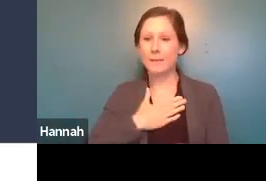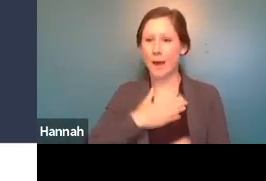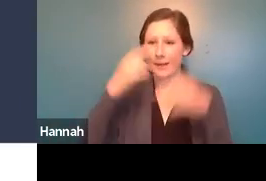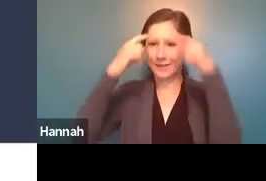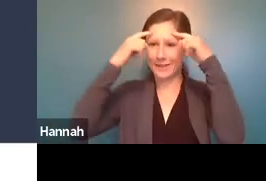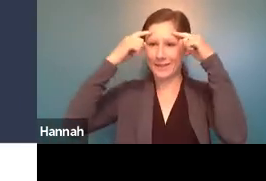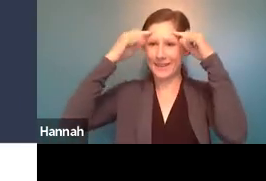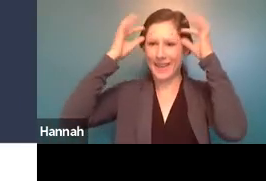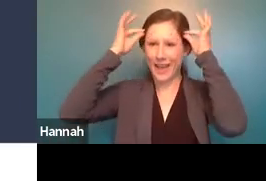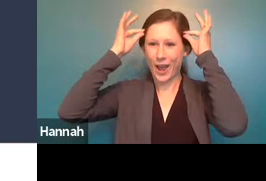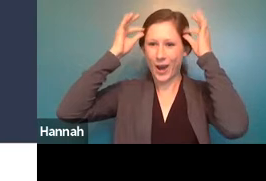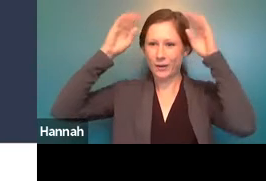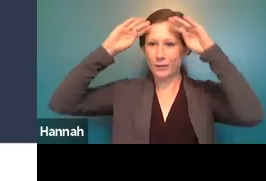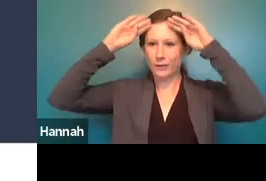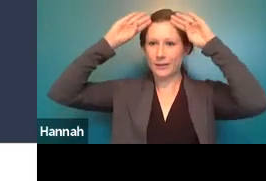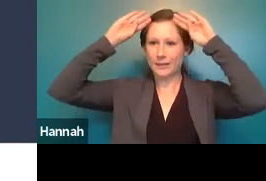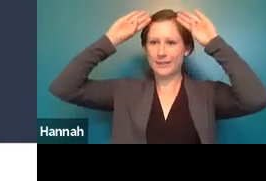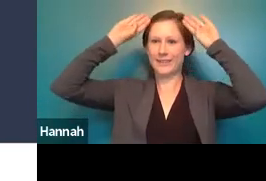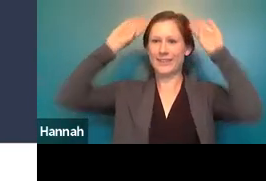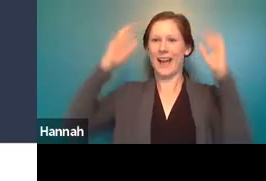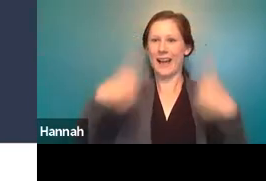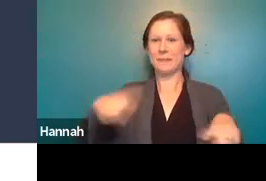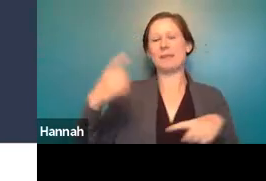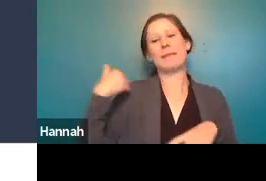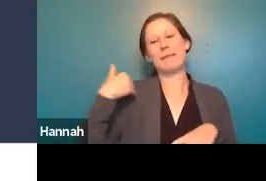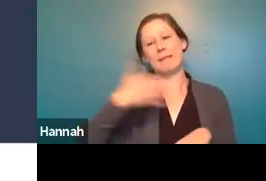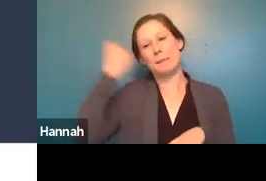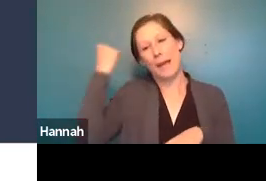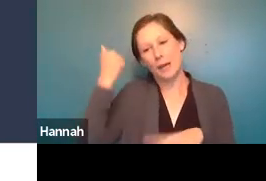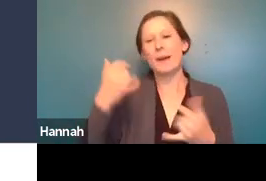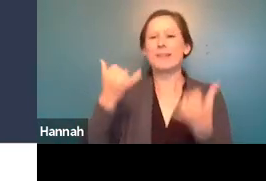so I was you know--maybe we should just leave the still image but now you have me on video and we're going to turn it over to